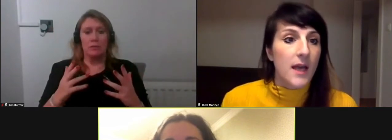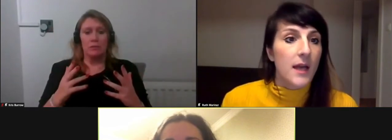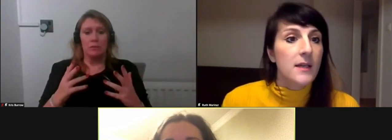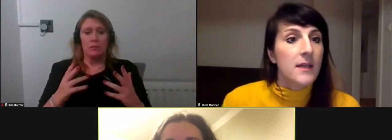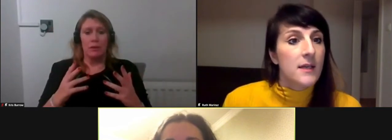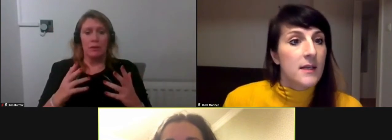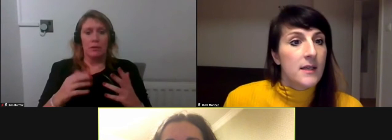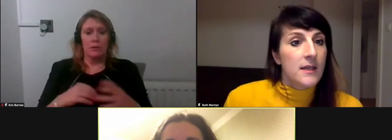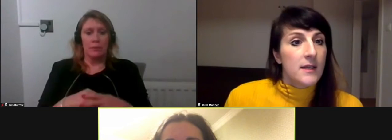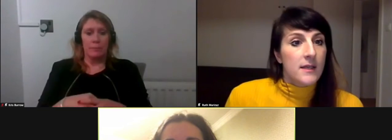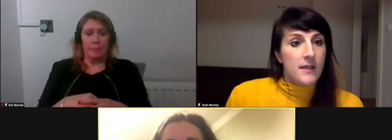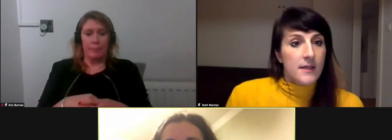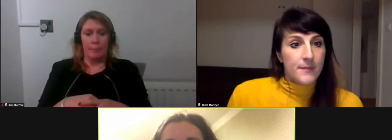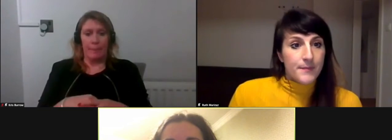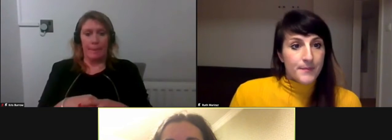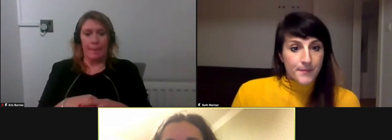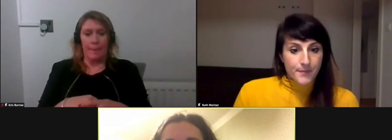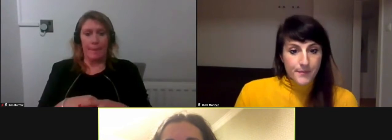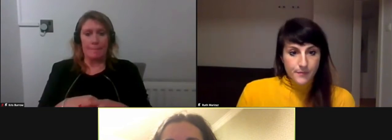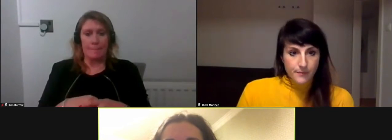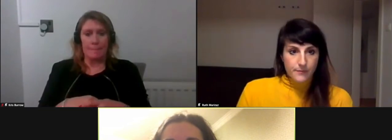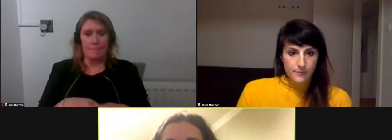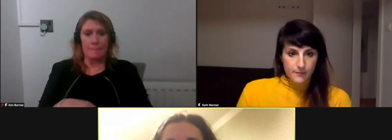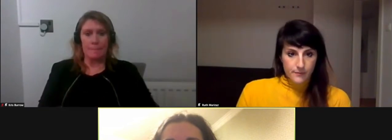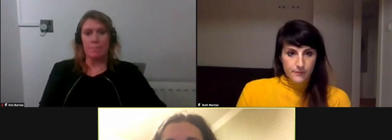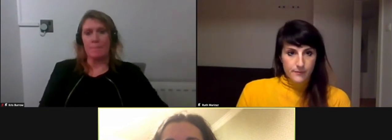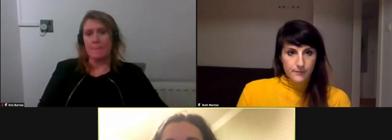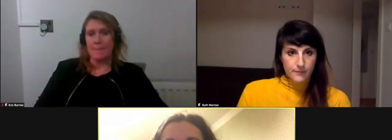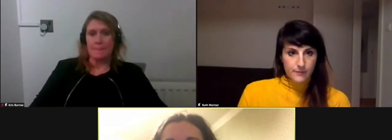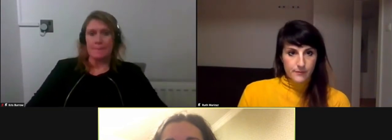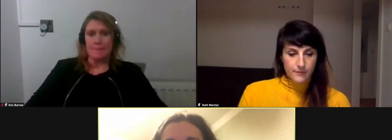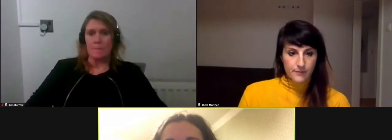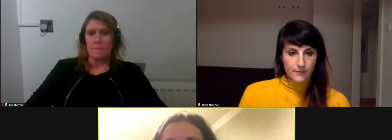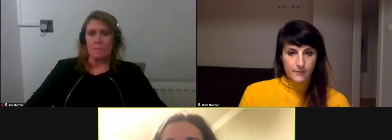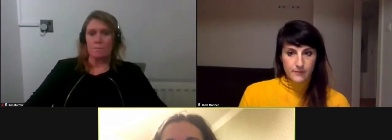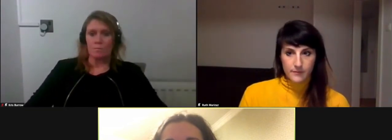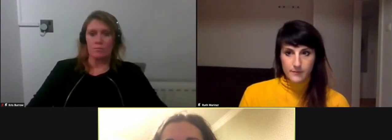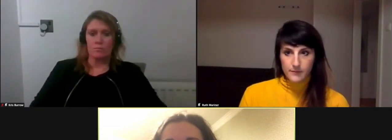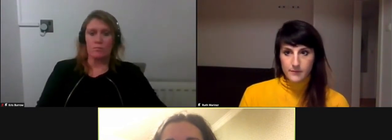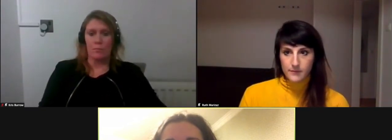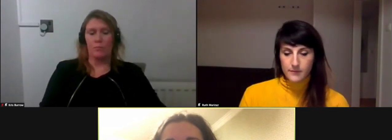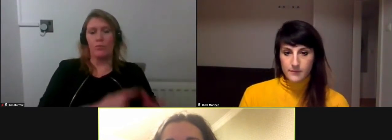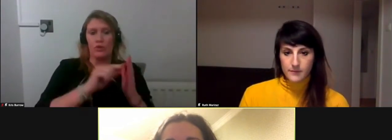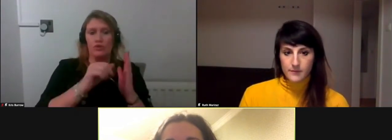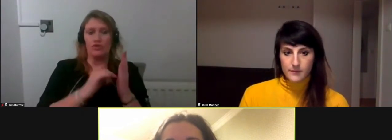I'll put that up now and give people